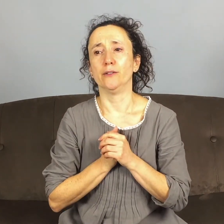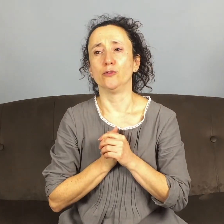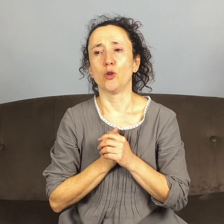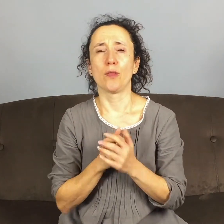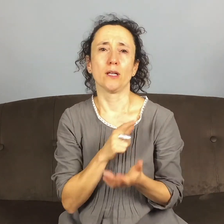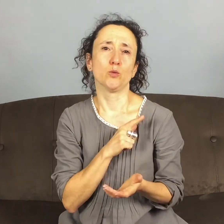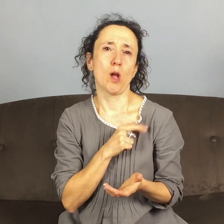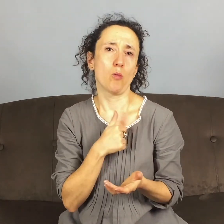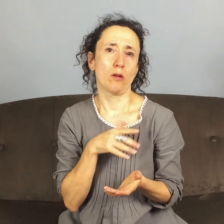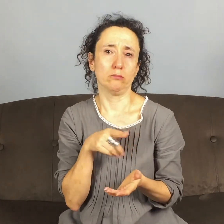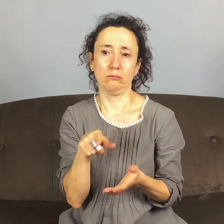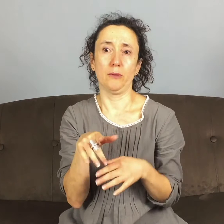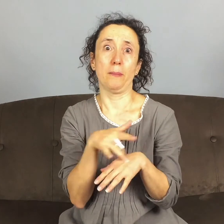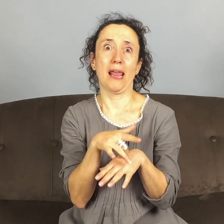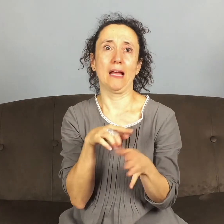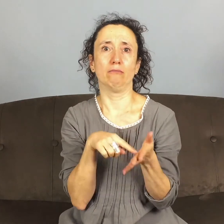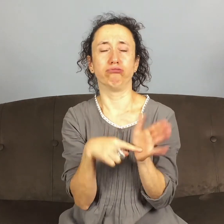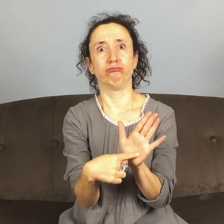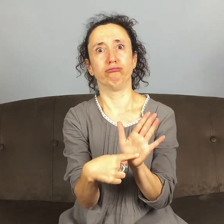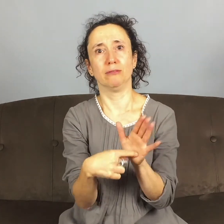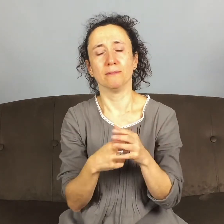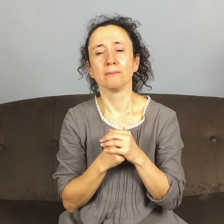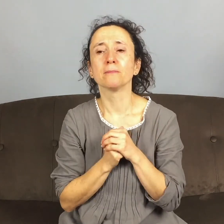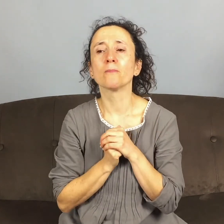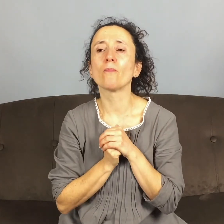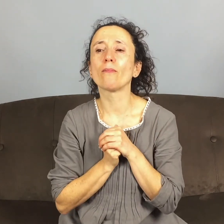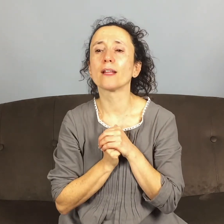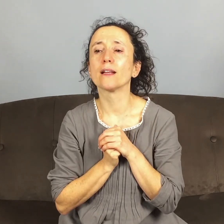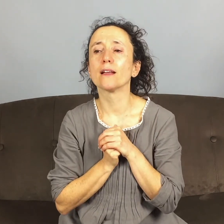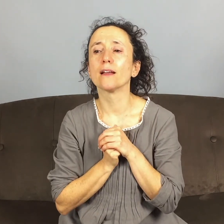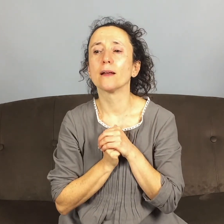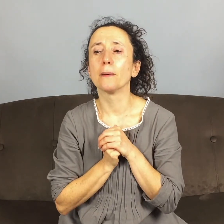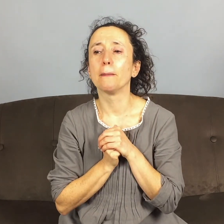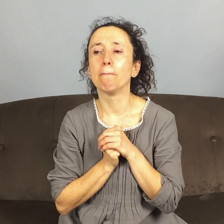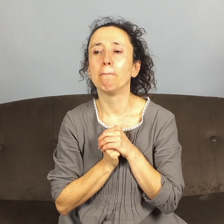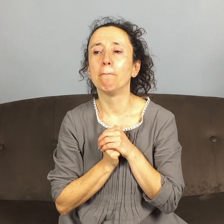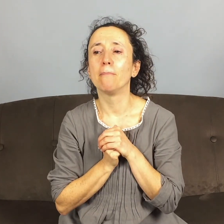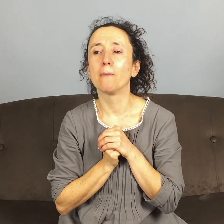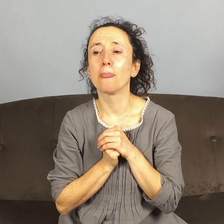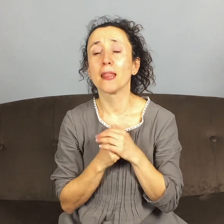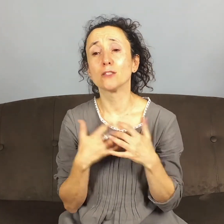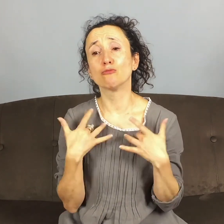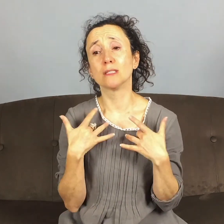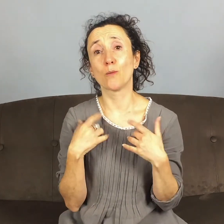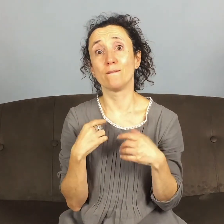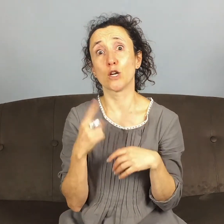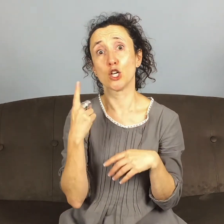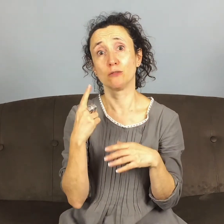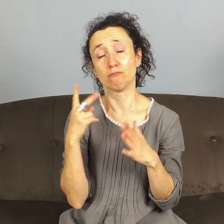is why I wanted to produce this play.